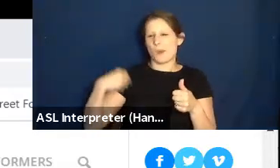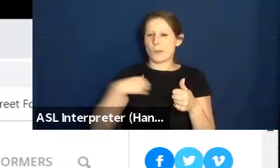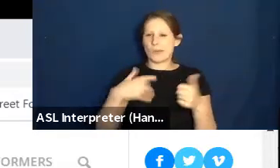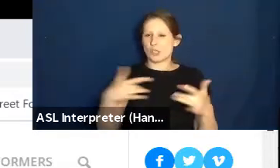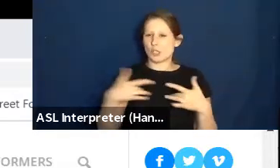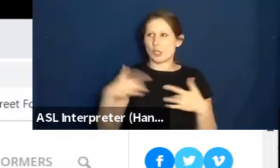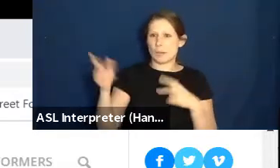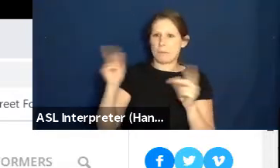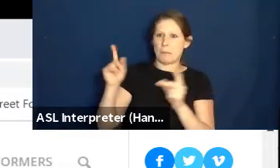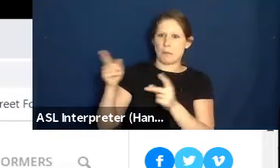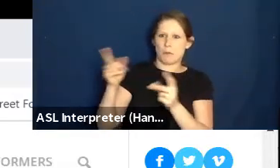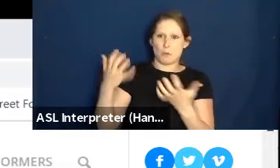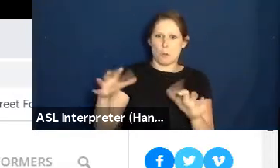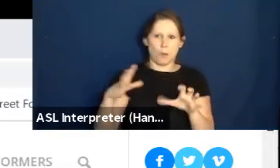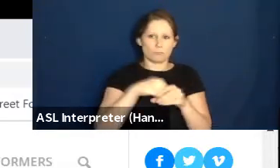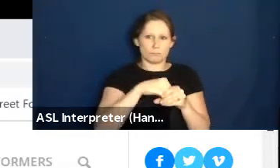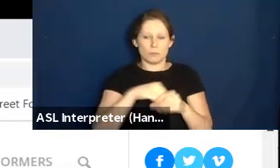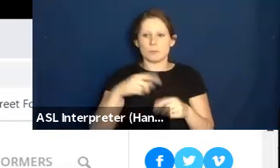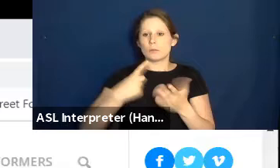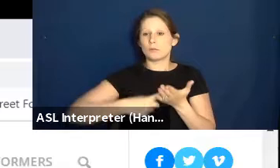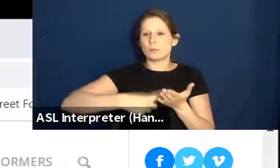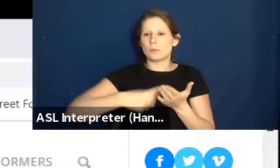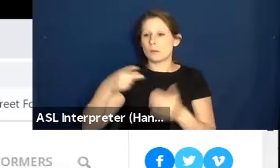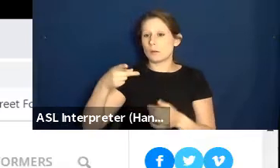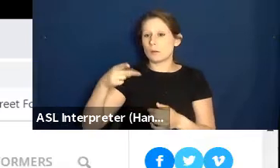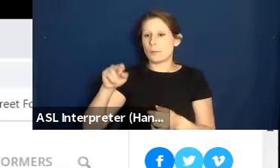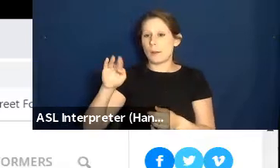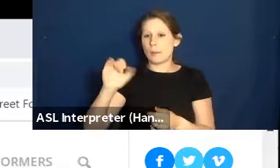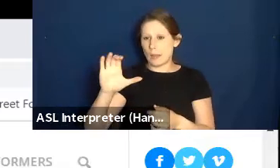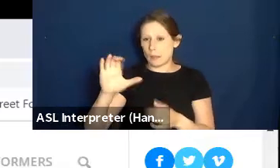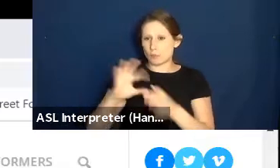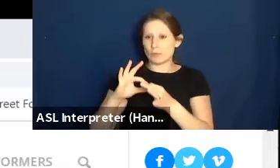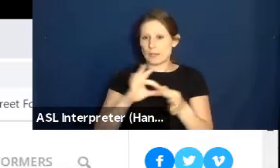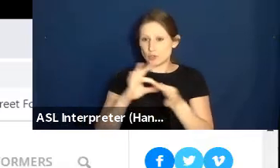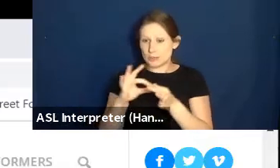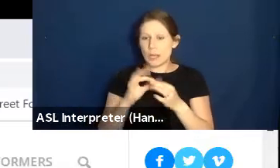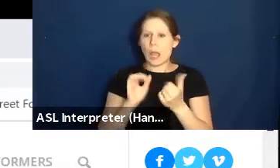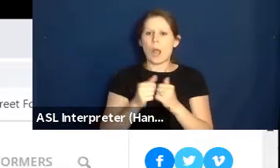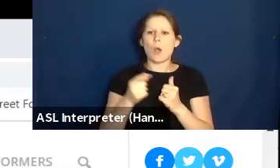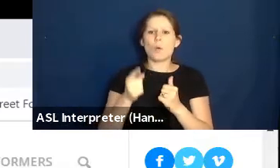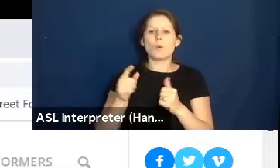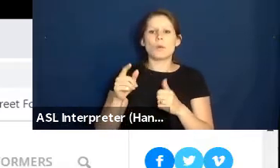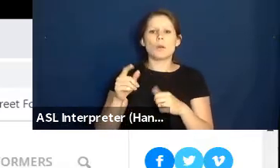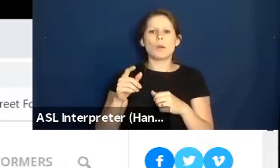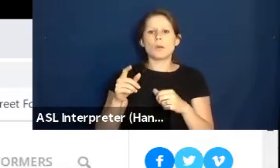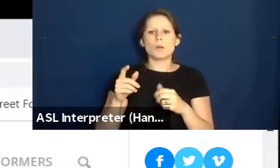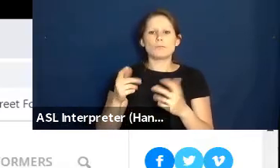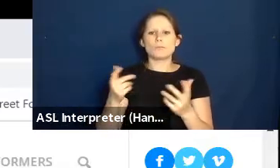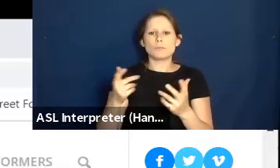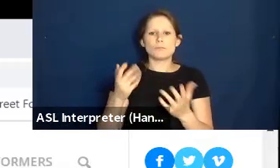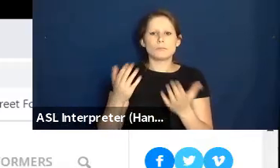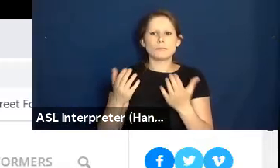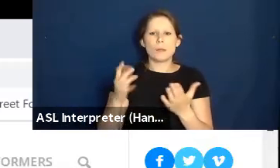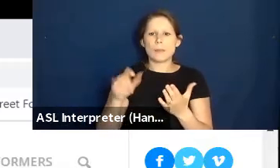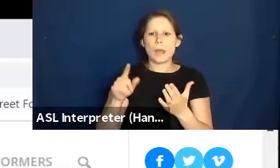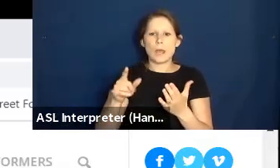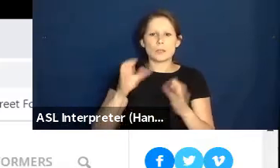we talked about public relations, the efforts, how to communicate to the public and audiences.